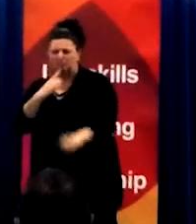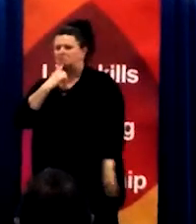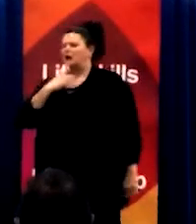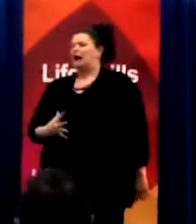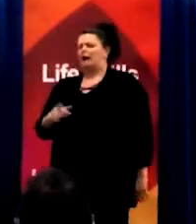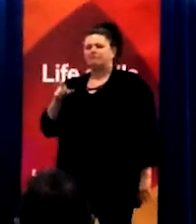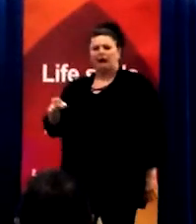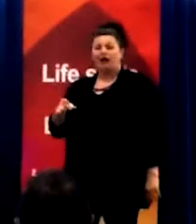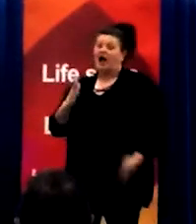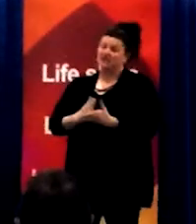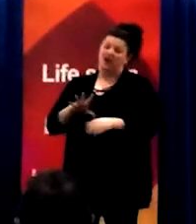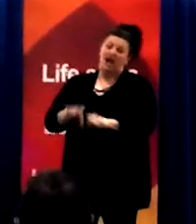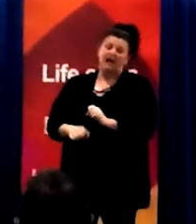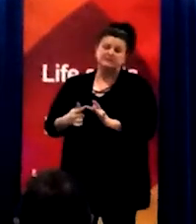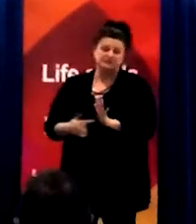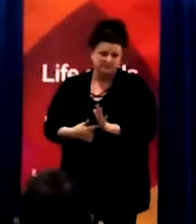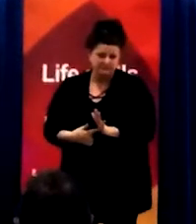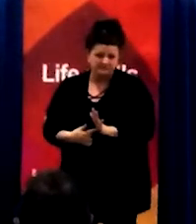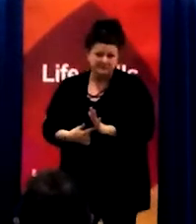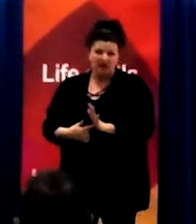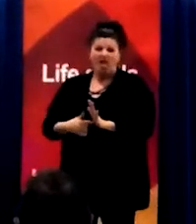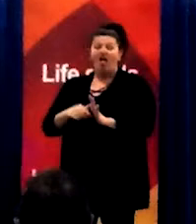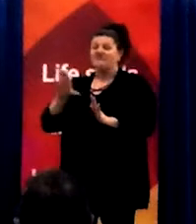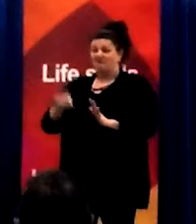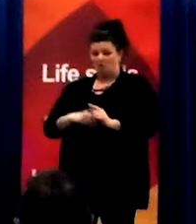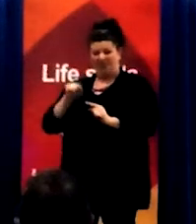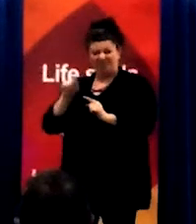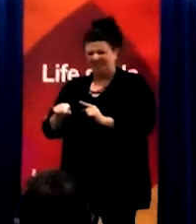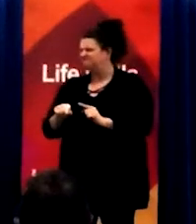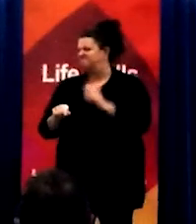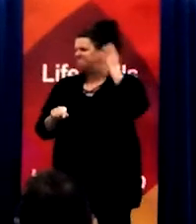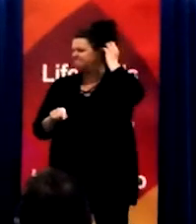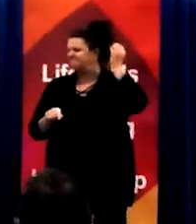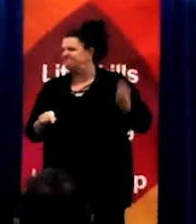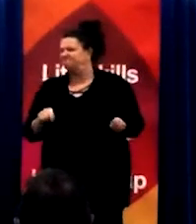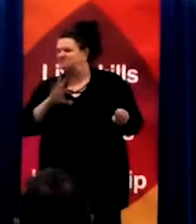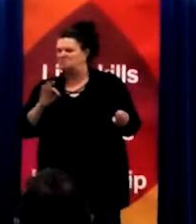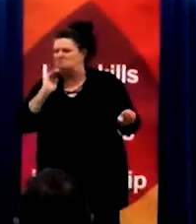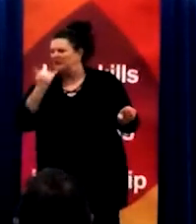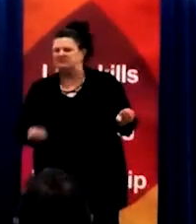Actually, I hated it. And since then I haven't really worn it that much.